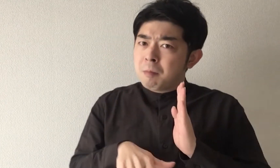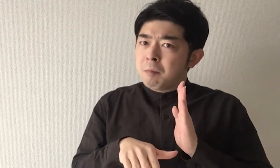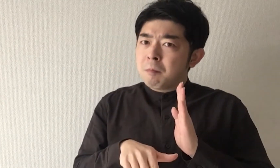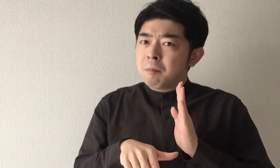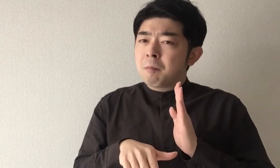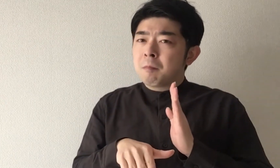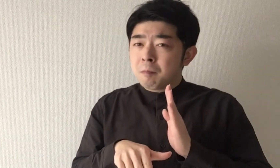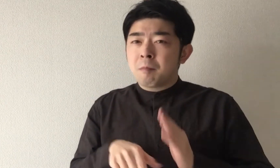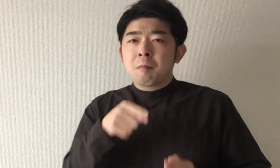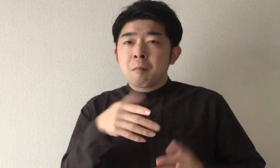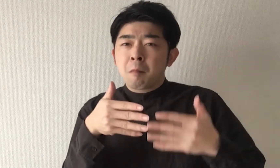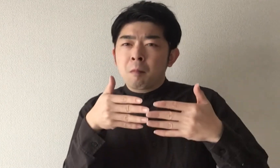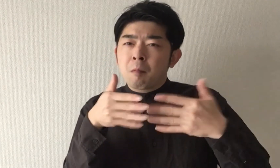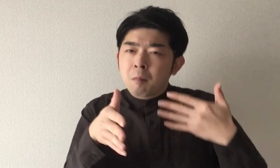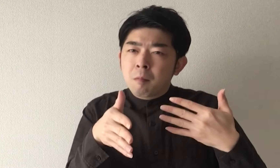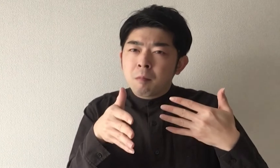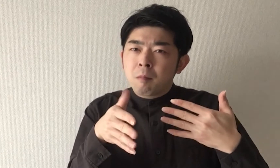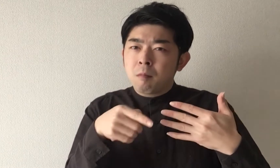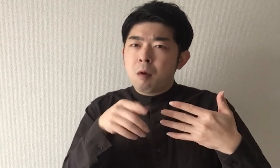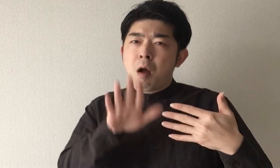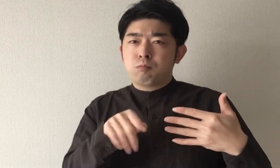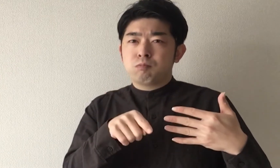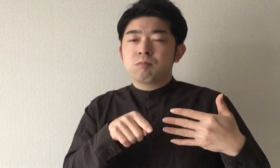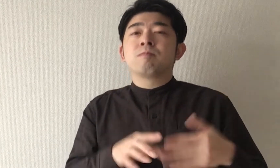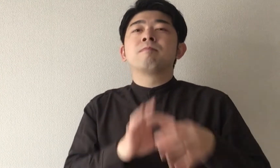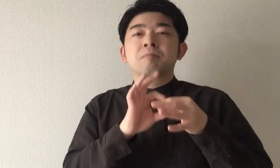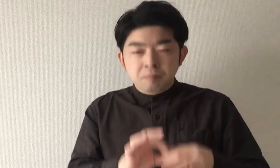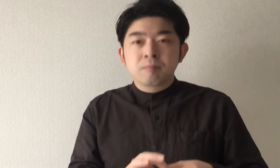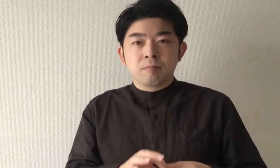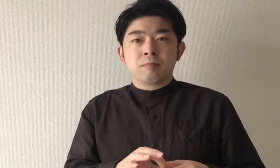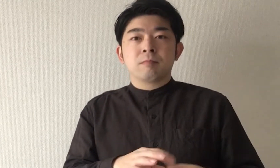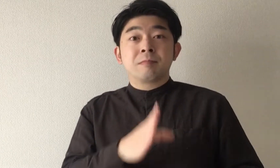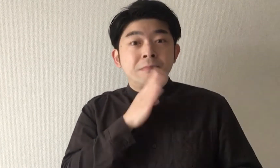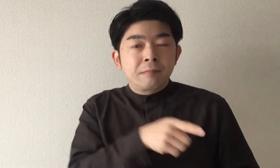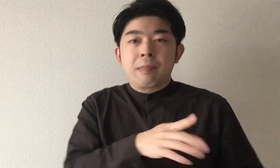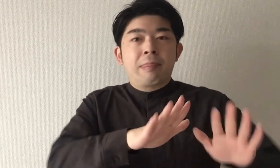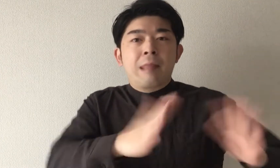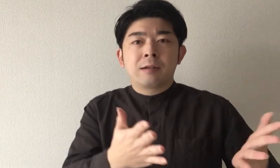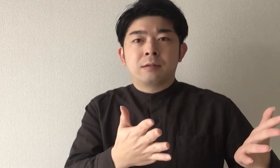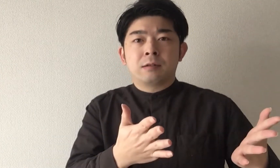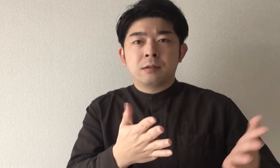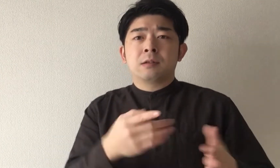That means if there is a contradiction when you think, you'll judge it doesn't exist.